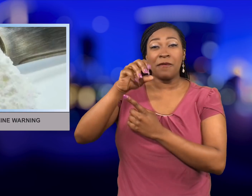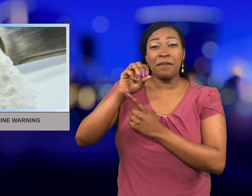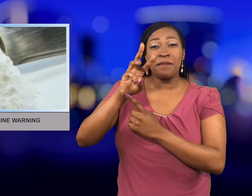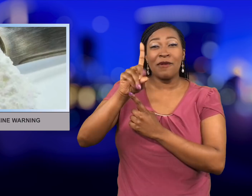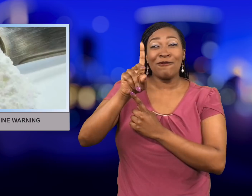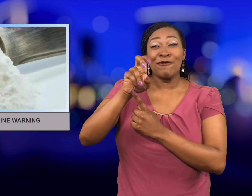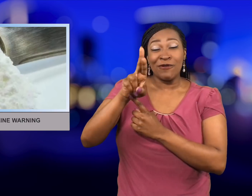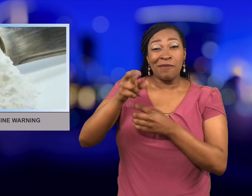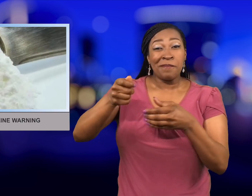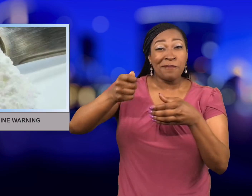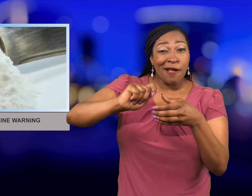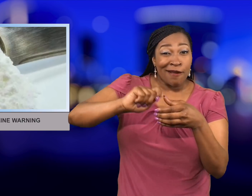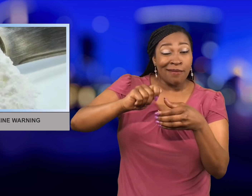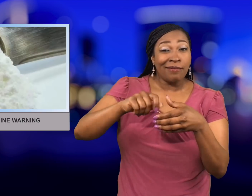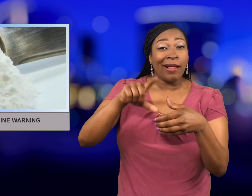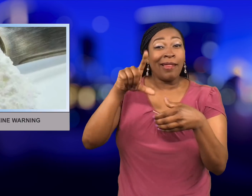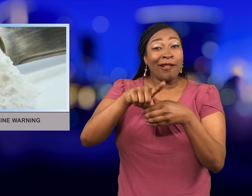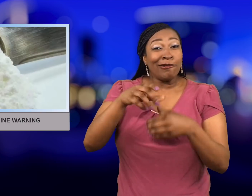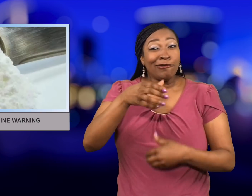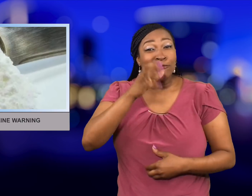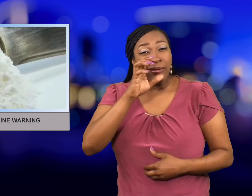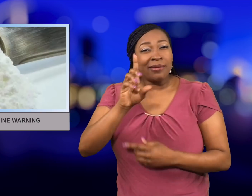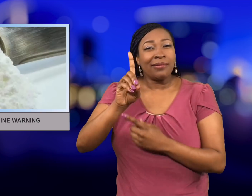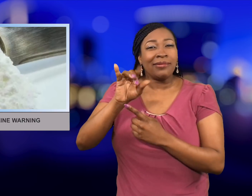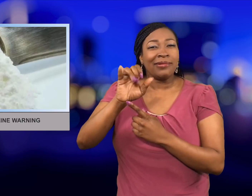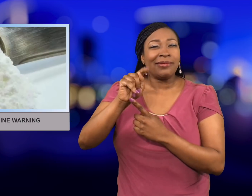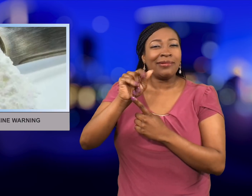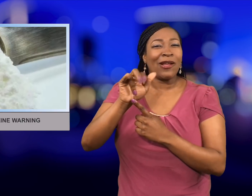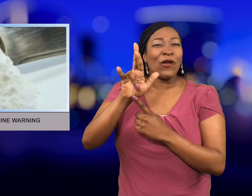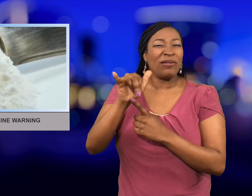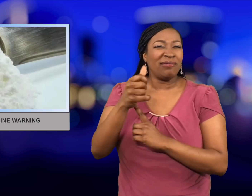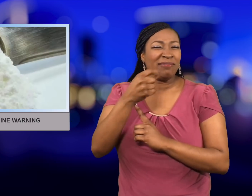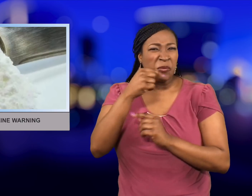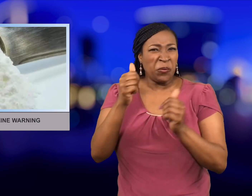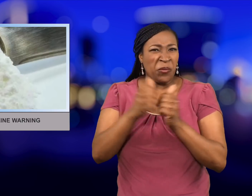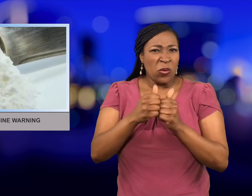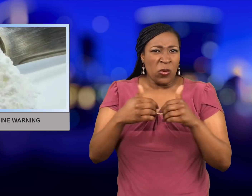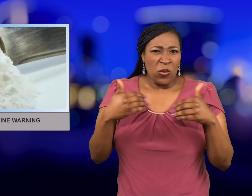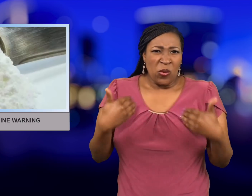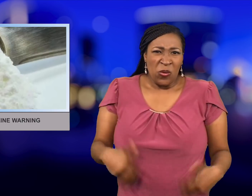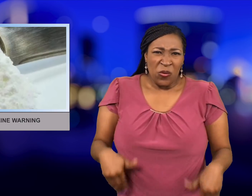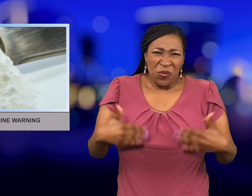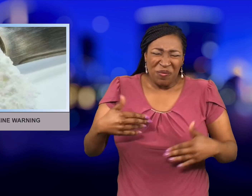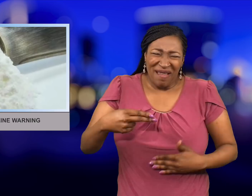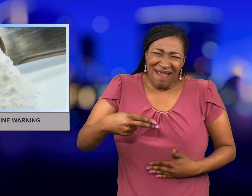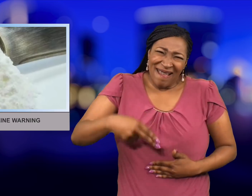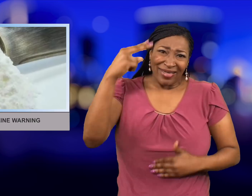The FDA is warning consumers to stay away from powder